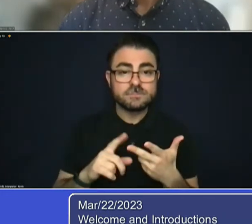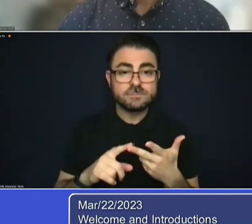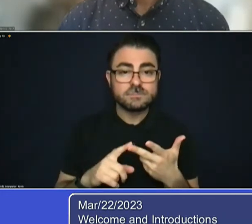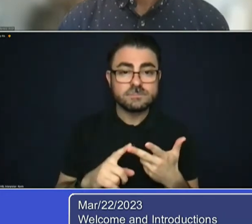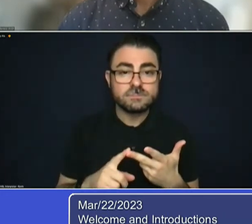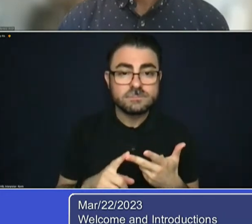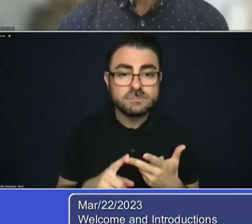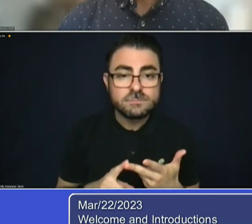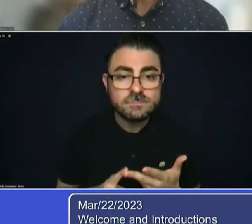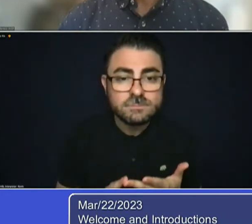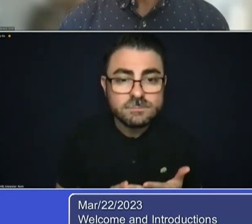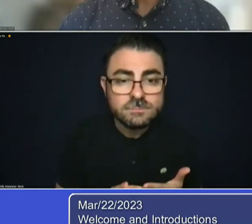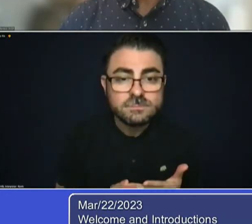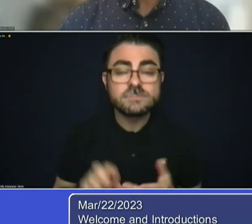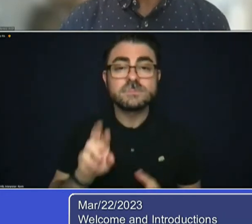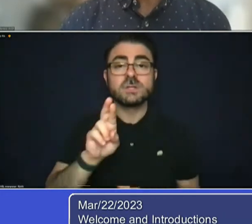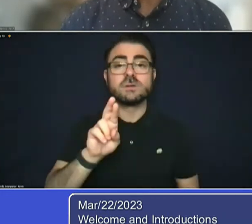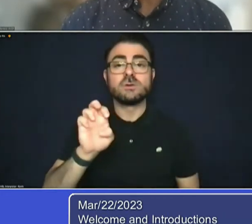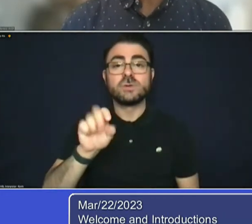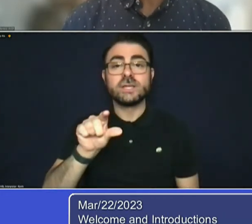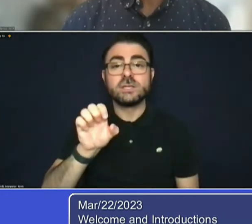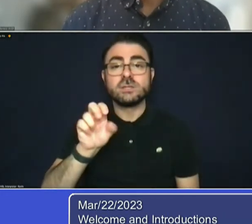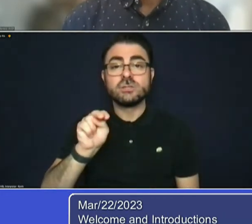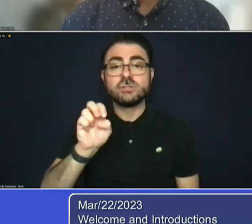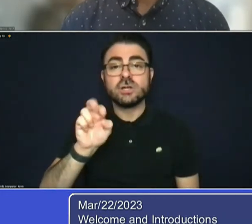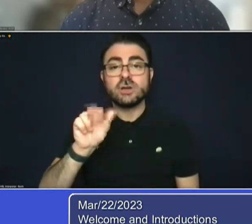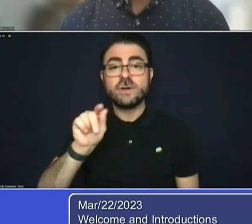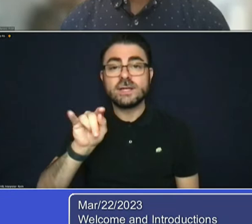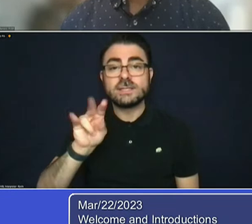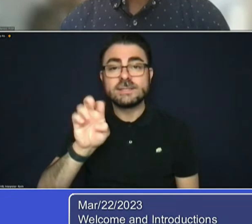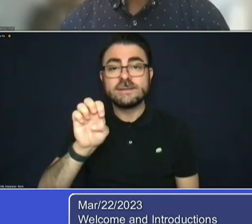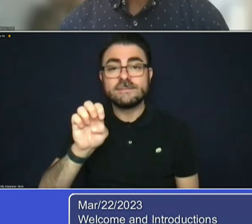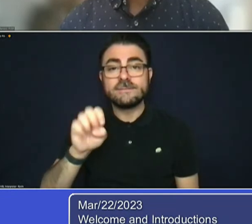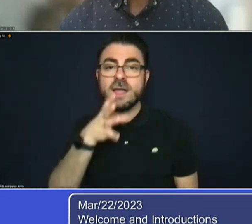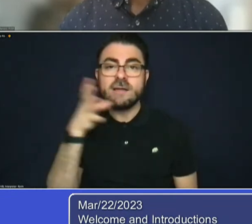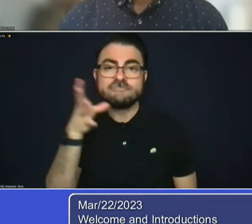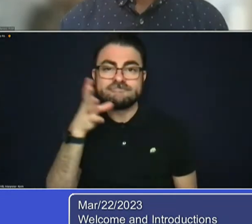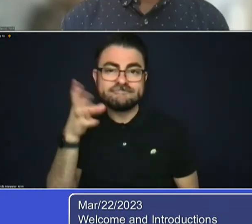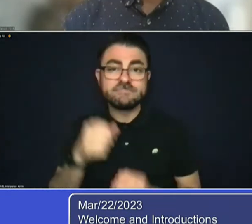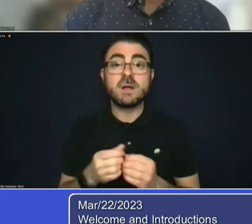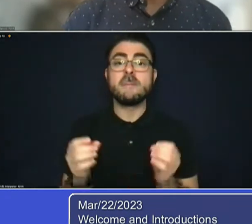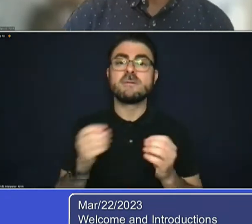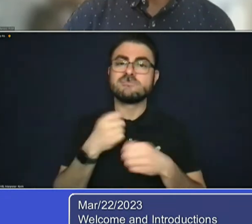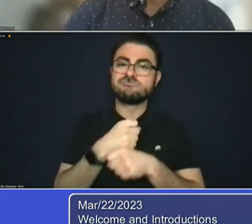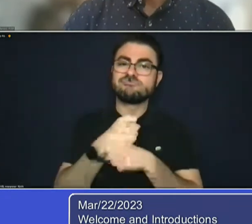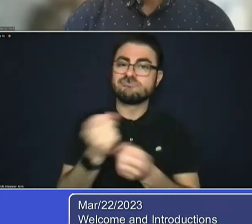PROJECTS. THEN WE HAVE REGENERATIVE